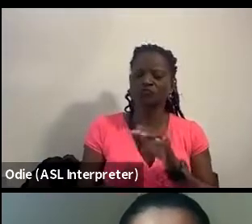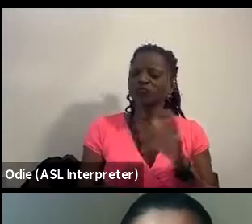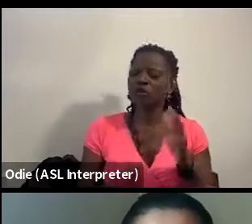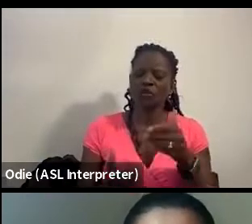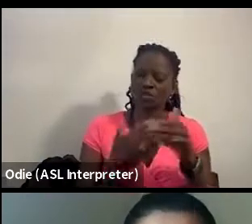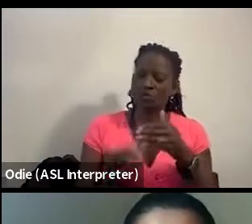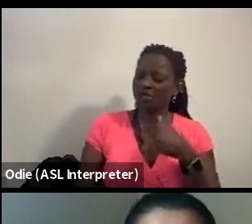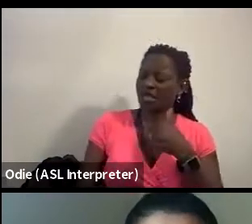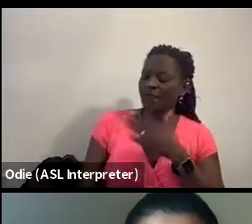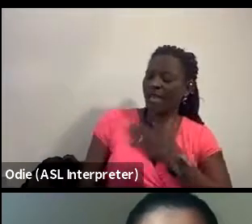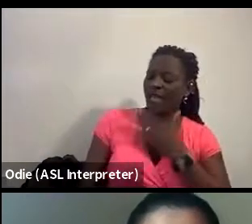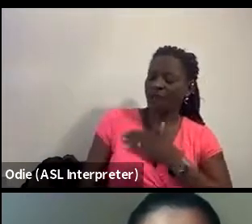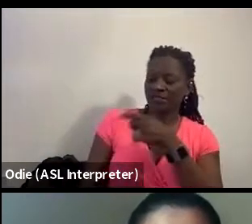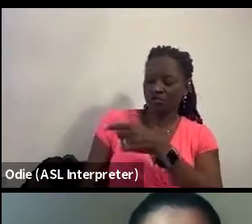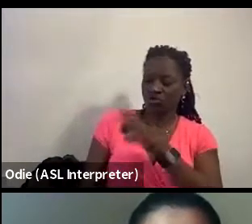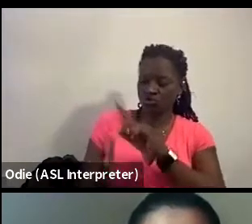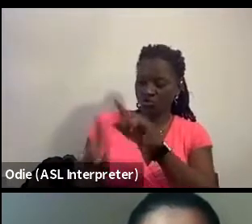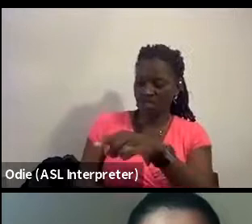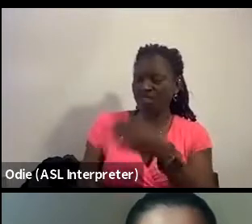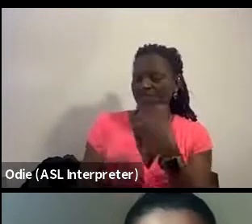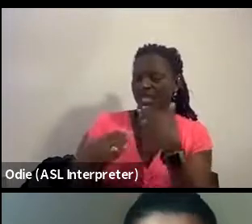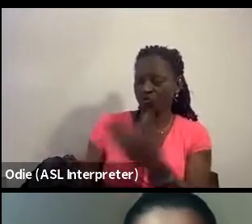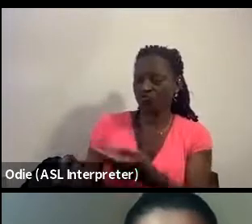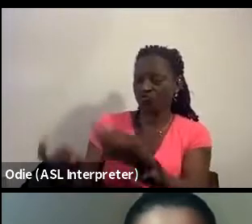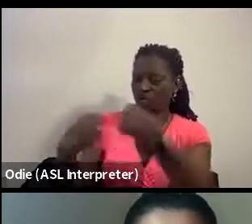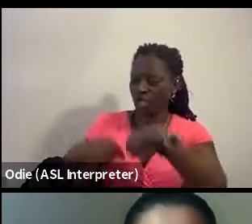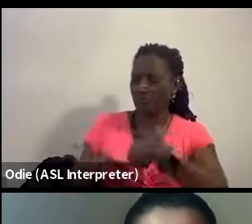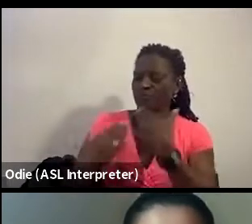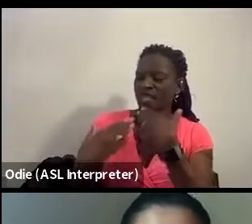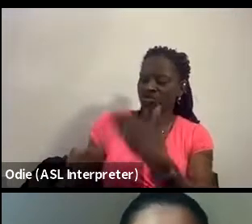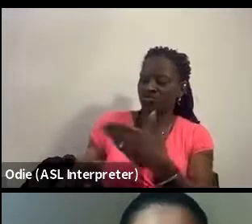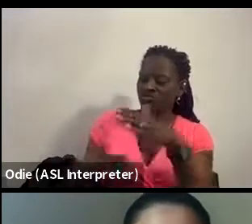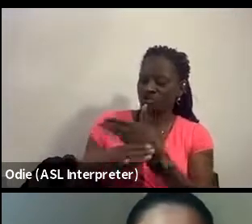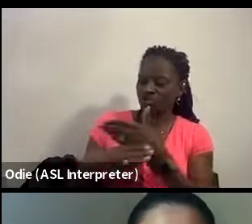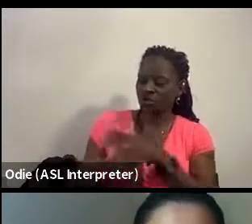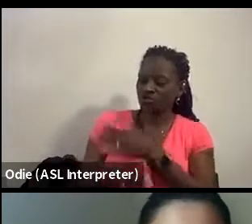And thank you for being here today and telling us your story. Appreciate that very much.